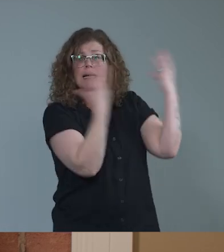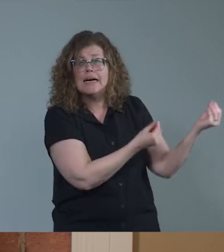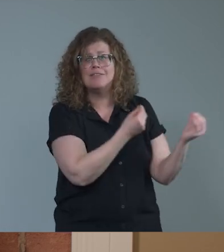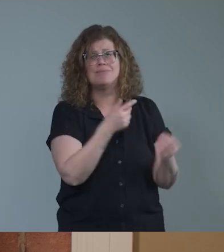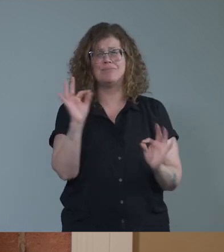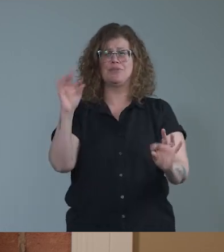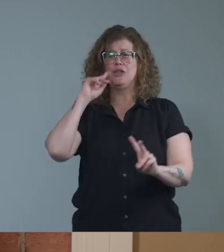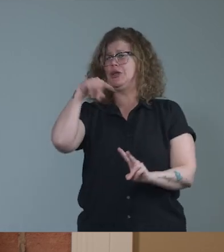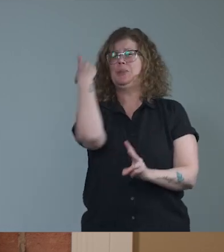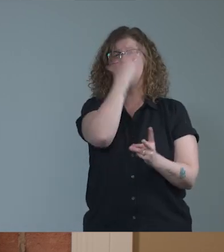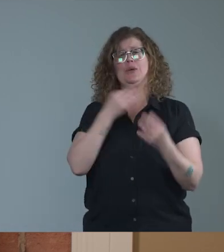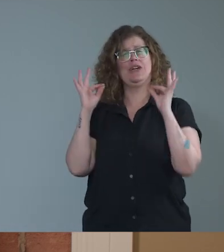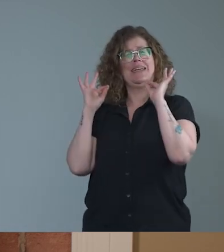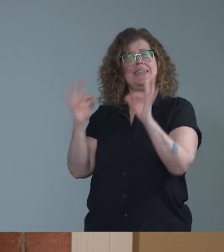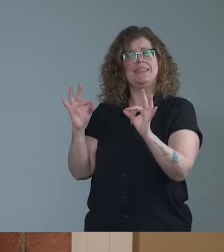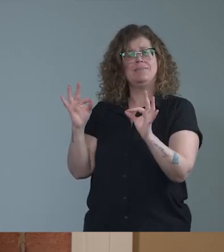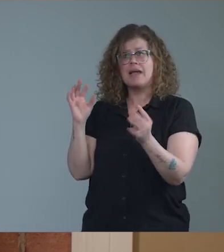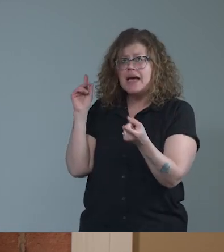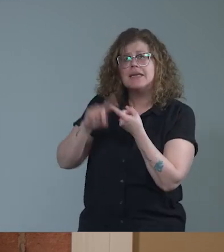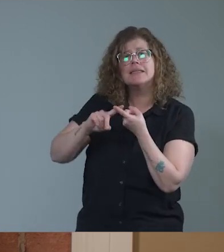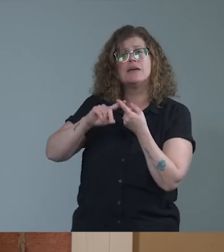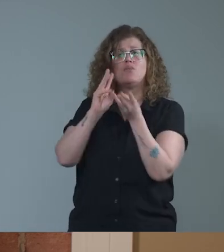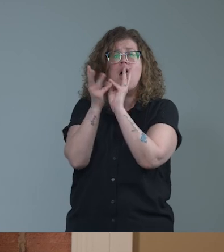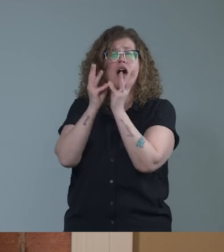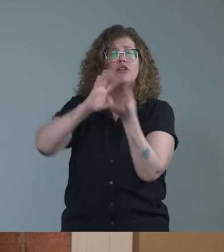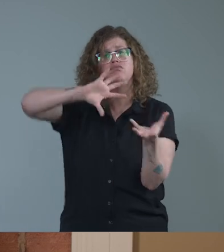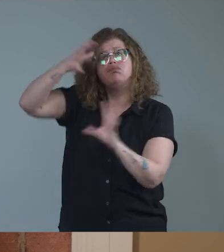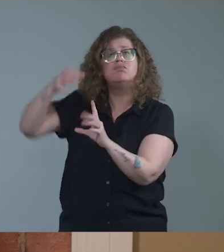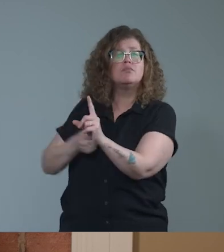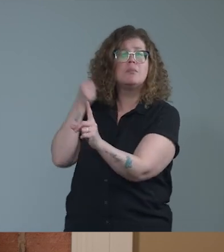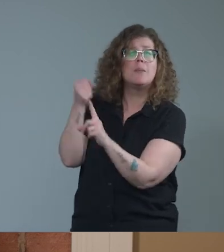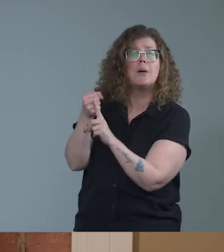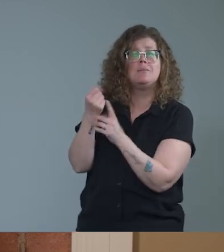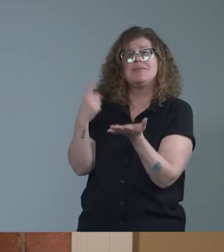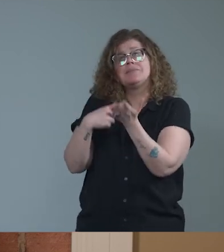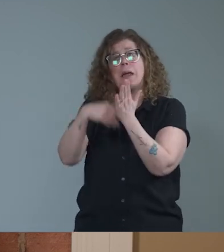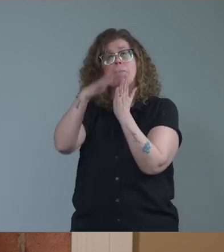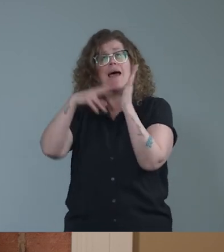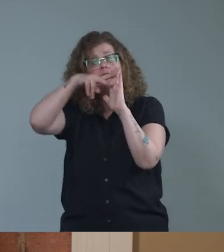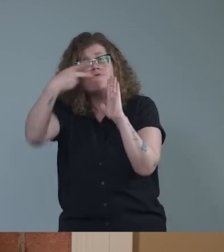the installation is remediated. It's fixed before we leave, so that the entire site is more beautiful at the end